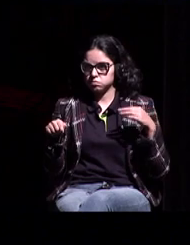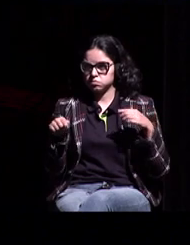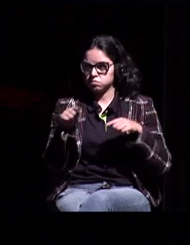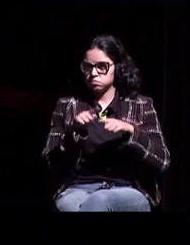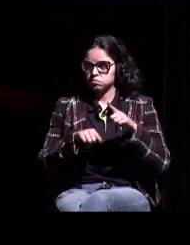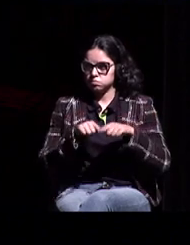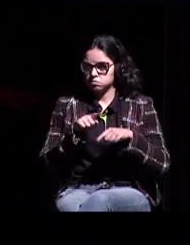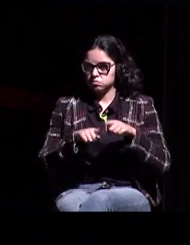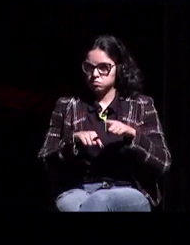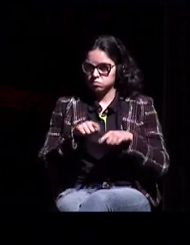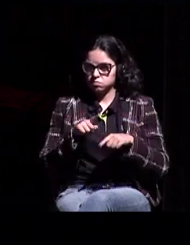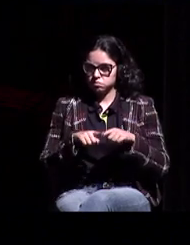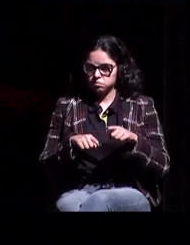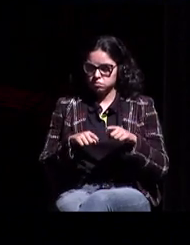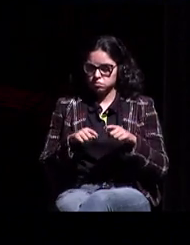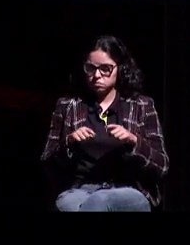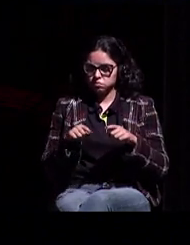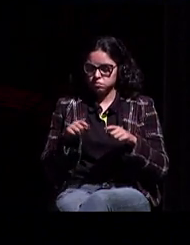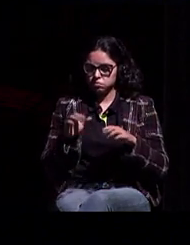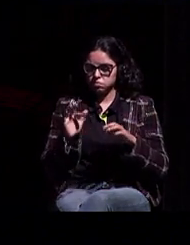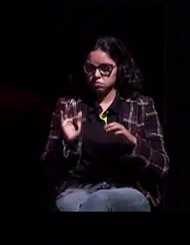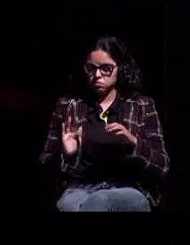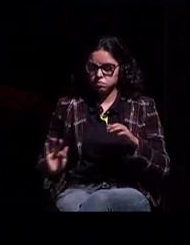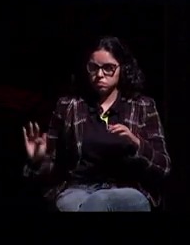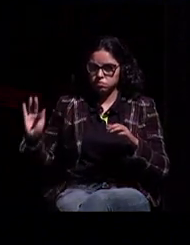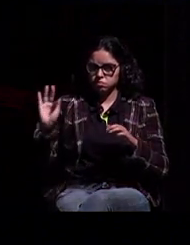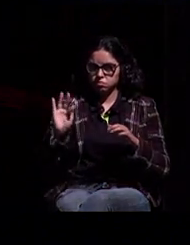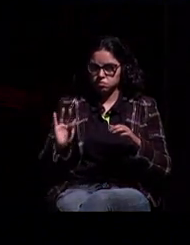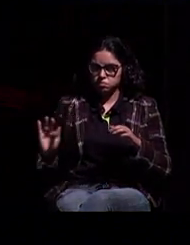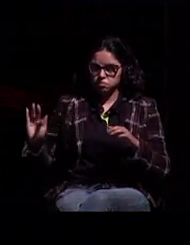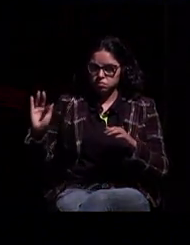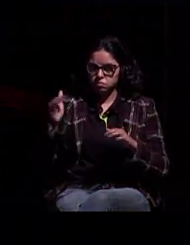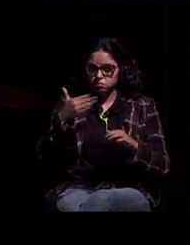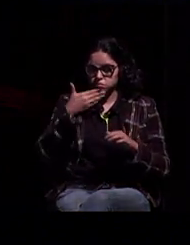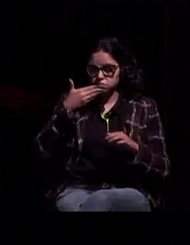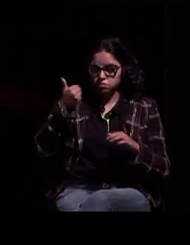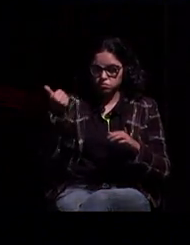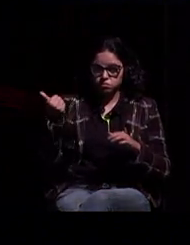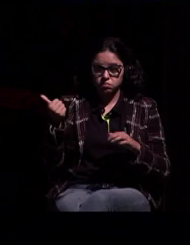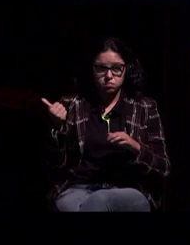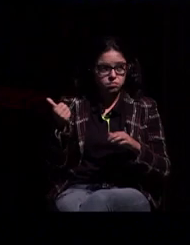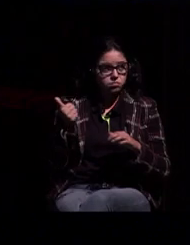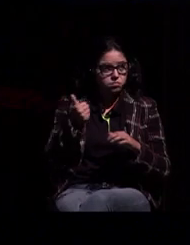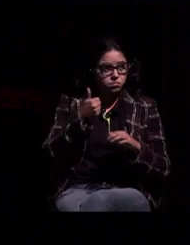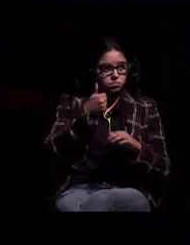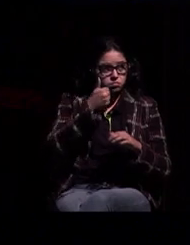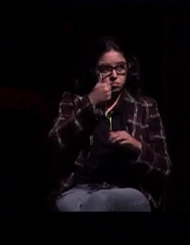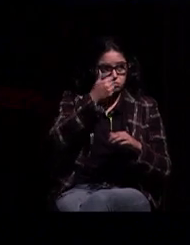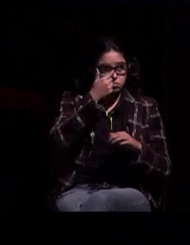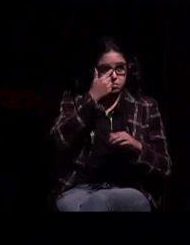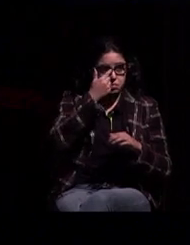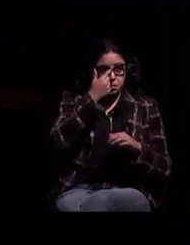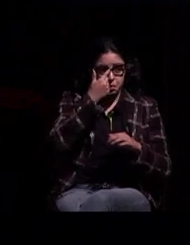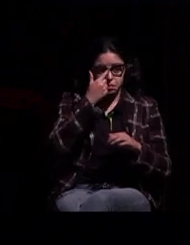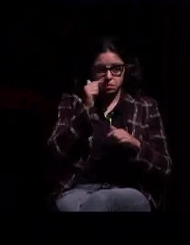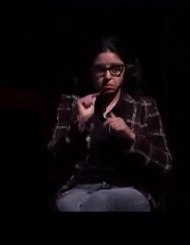and doesn’t help understand the question: Why does tourism work get precarious?